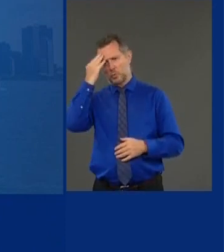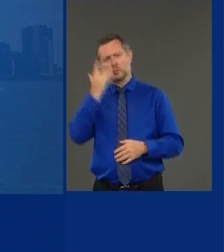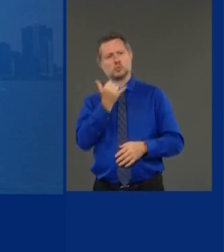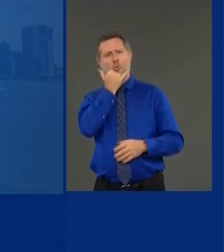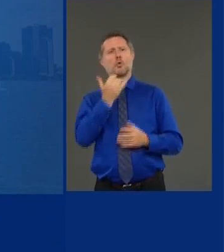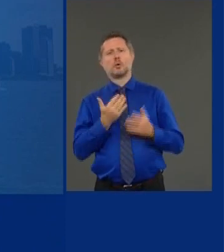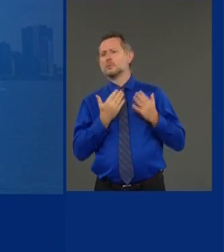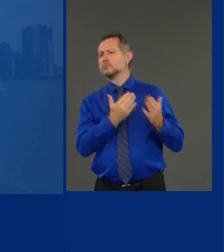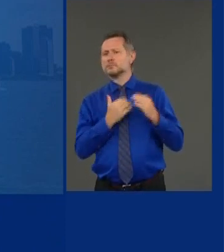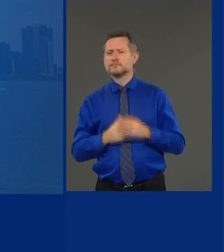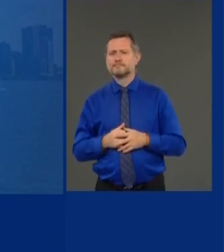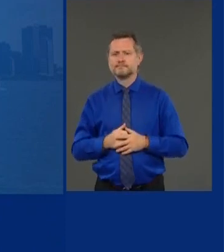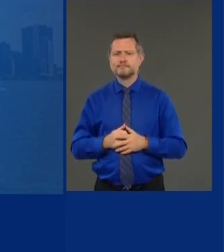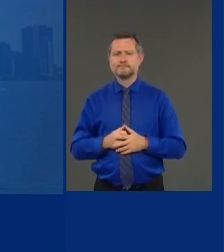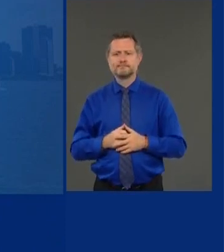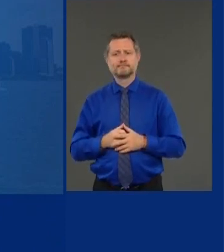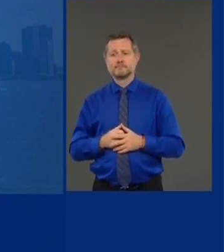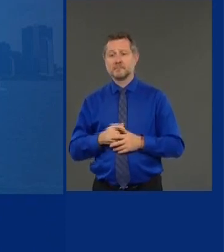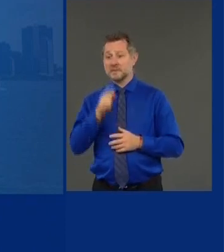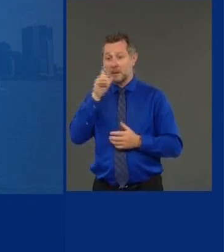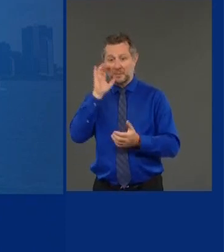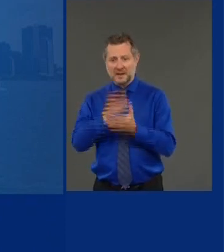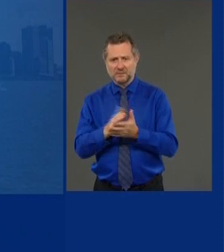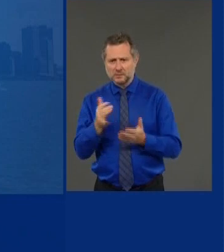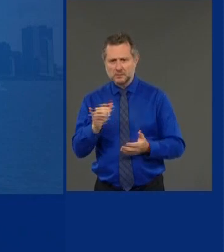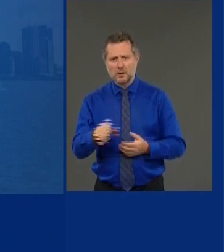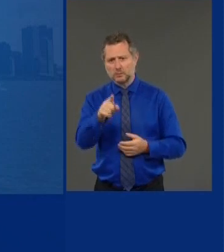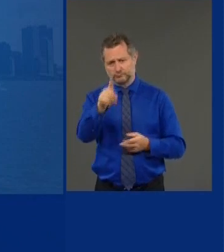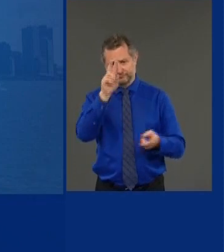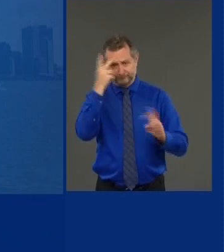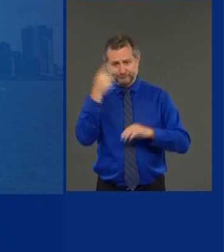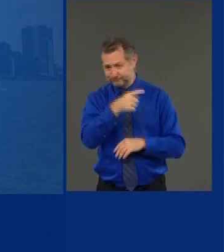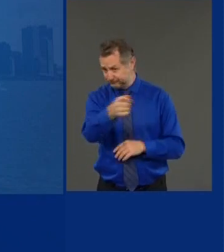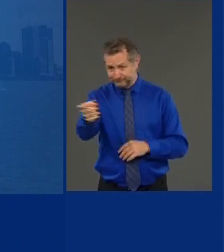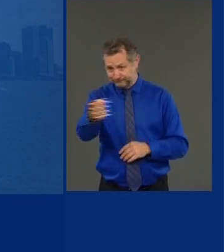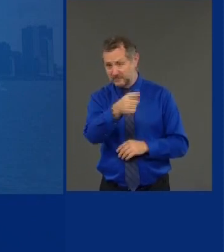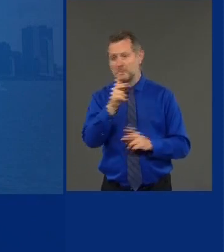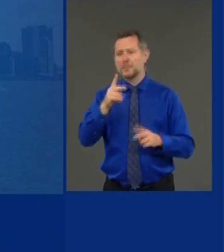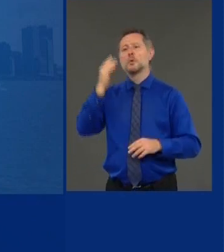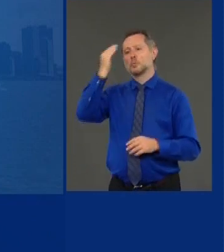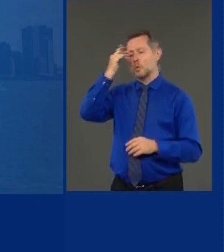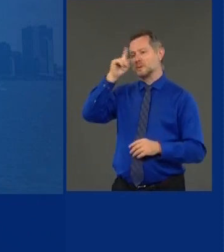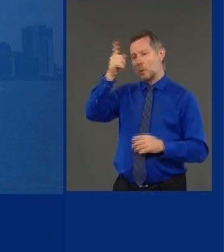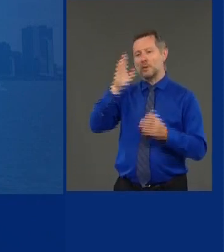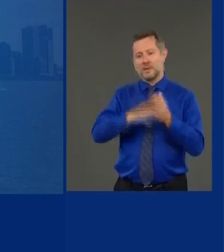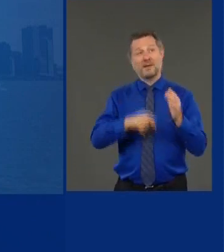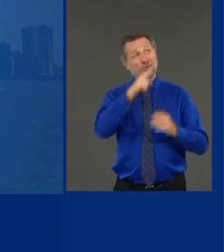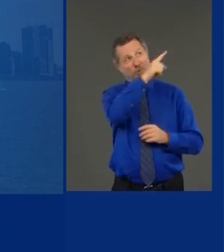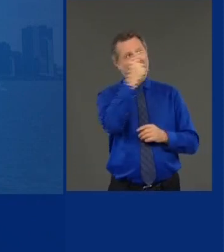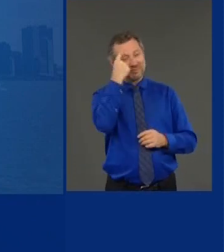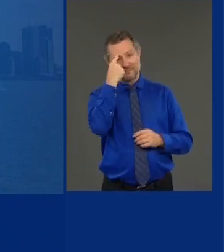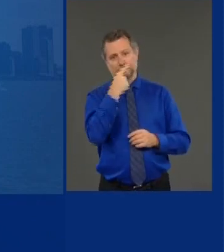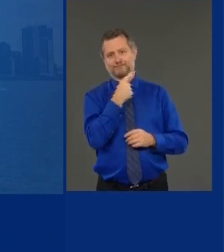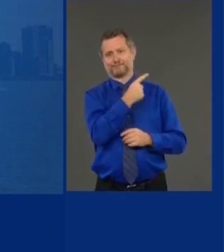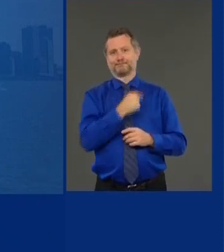VIRUS INCREASING ALL ACROSS THE COUNTRY AND THE DEATH TOLL GOING UP. YOU DON'T THINK THEY KNOW IT WAS A MISTAKE, THEN YOU DON'T KNOW THE AMERICAN PEOPLE.